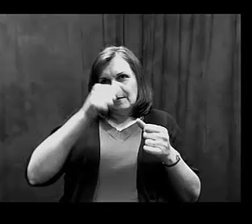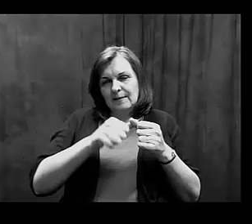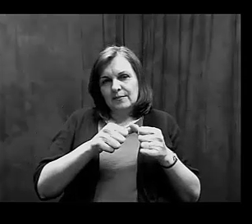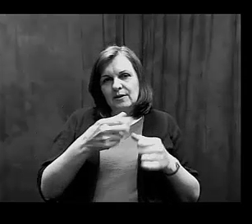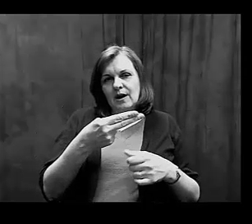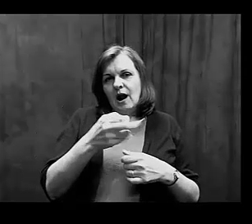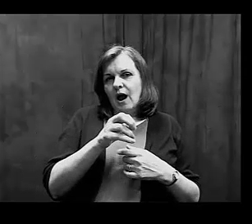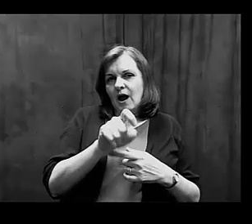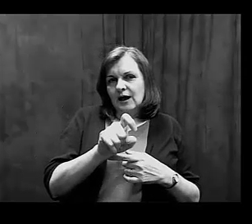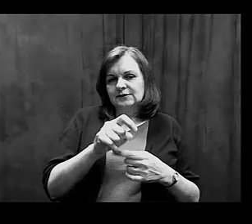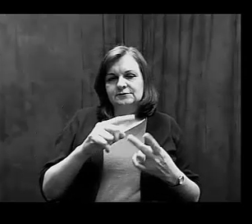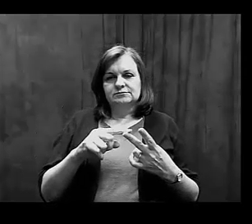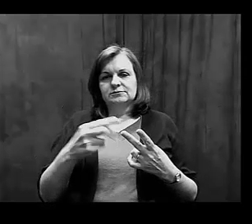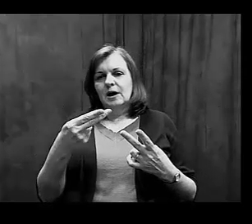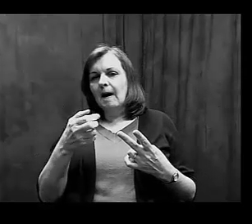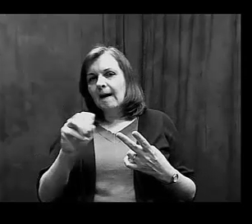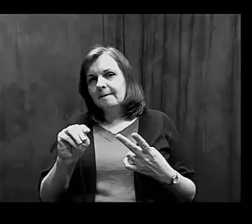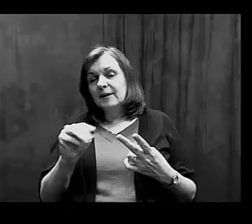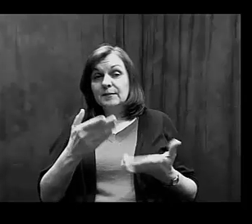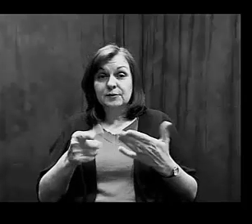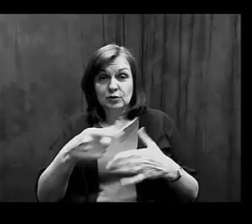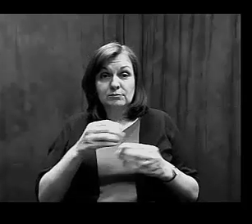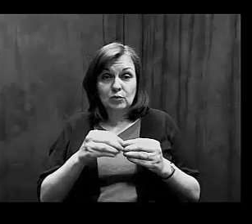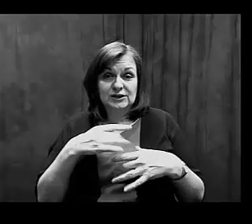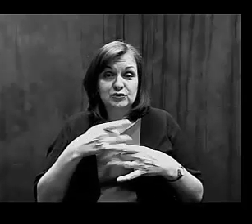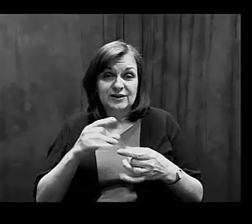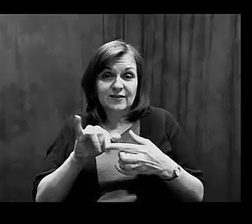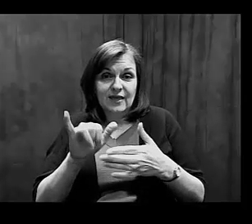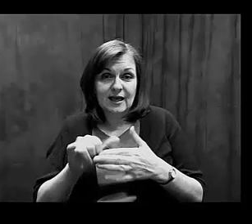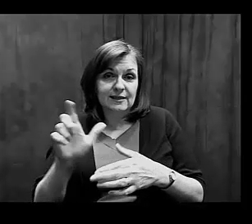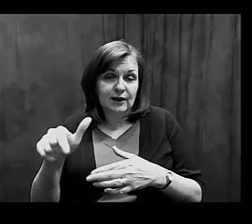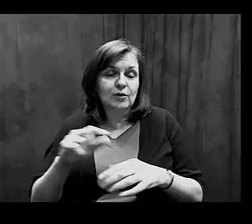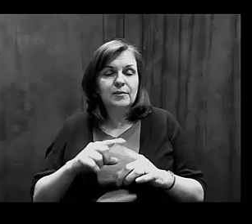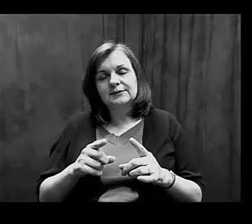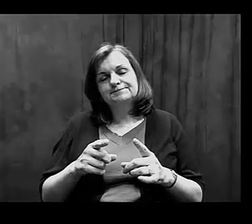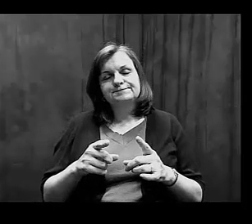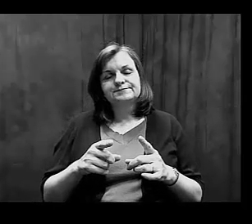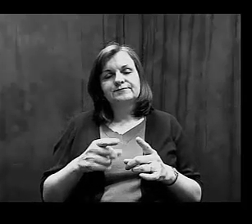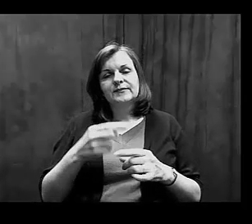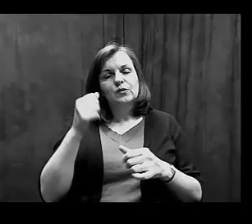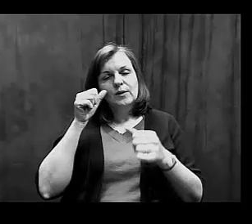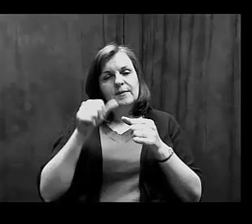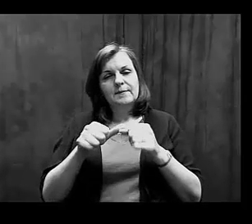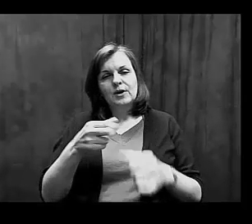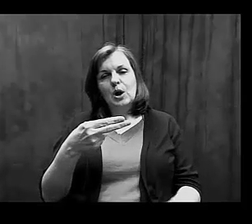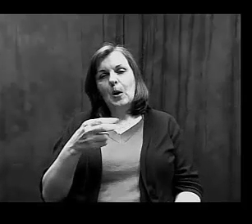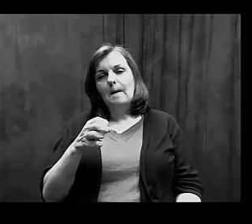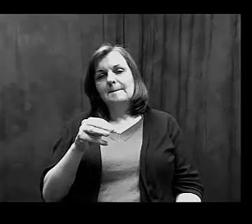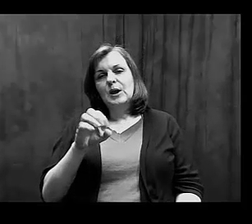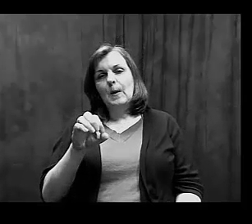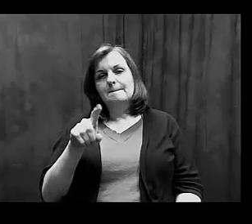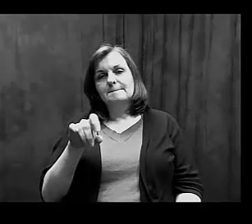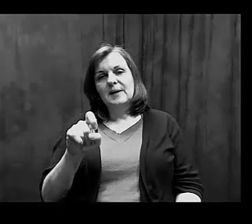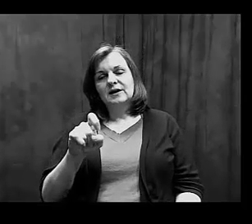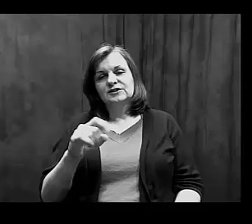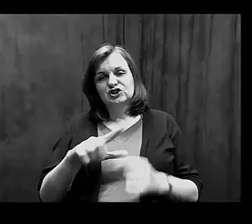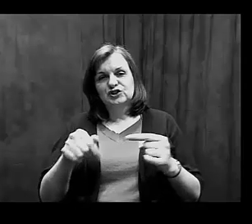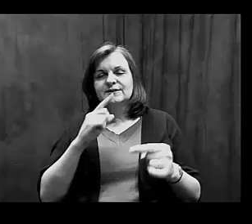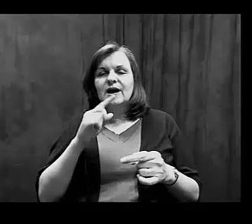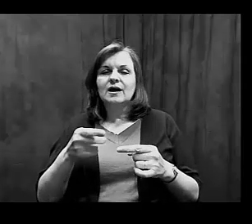be interested in that -- what I want you to remember is that homeobox genes are highly conserved